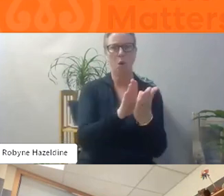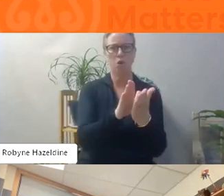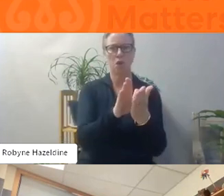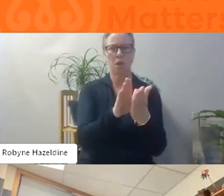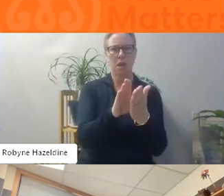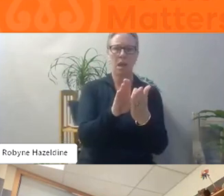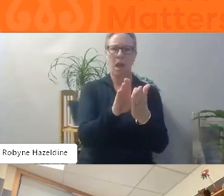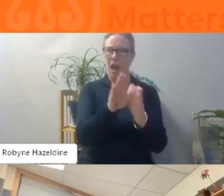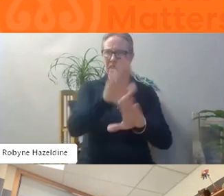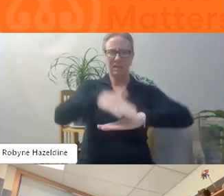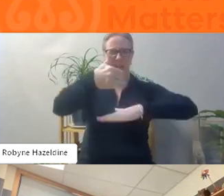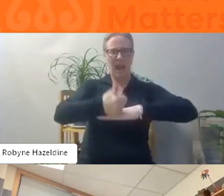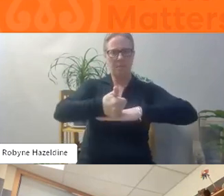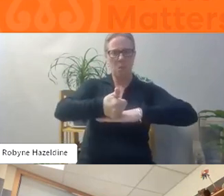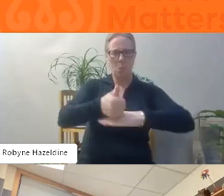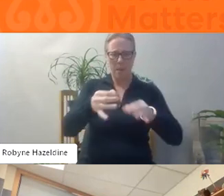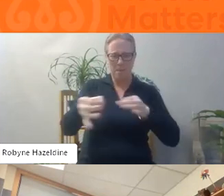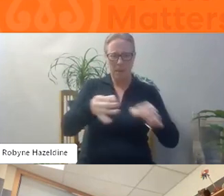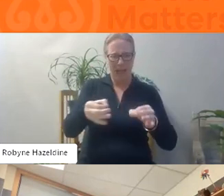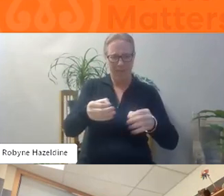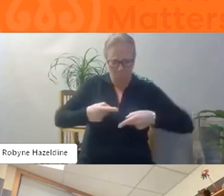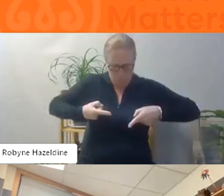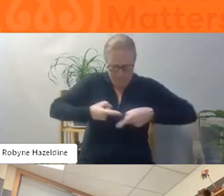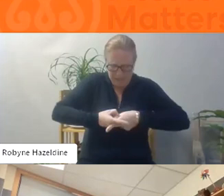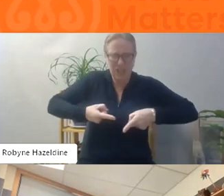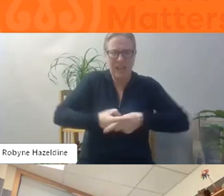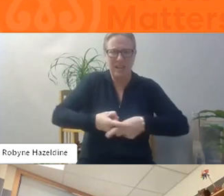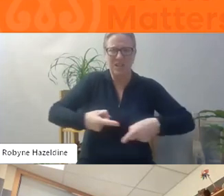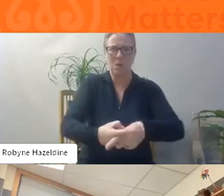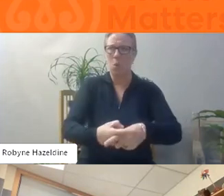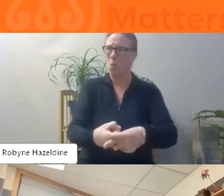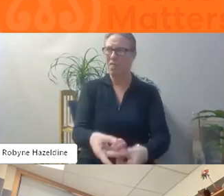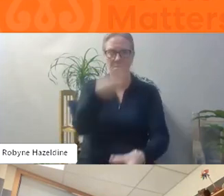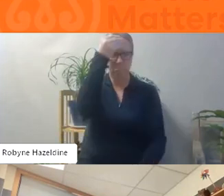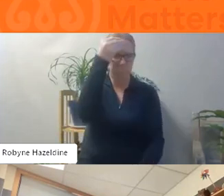intentionally with these intersectionalities in mind so that they are safe and